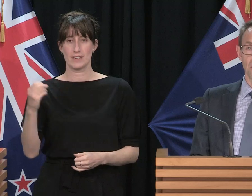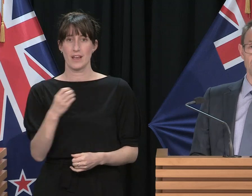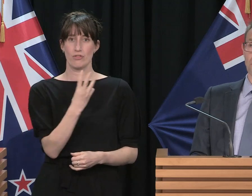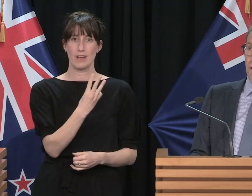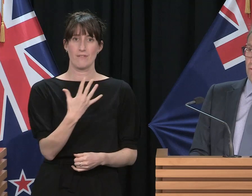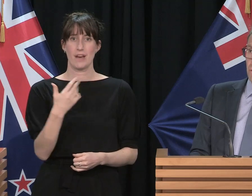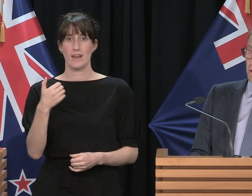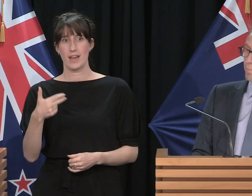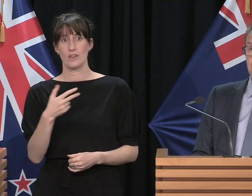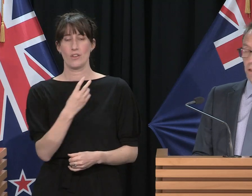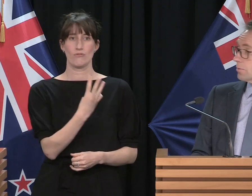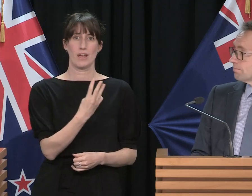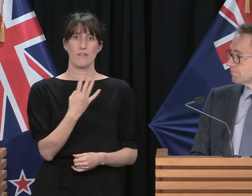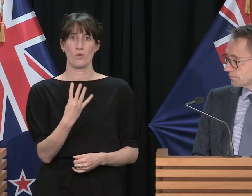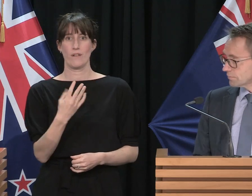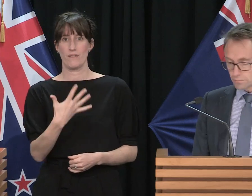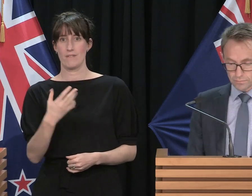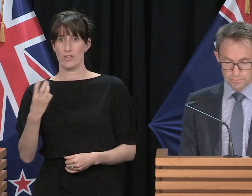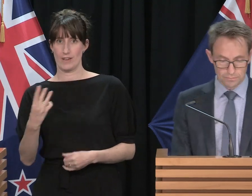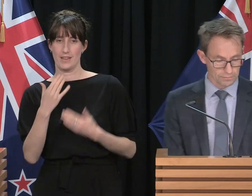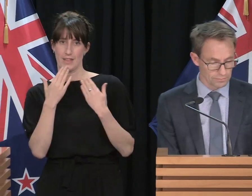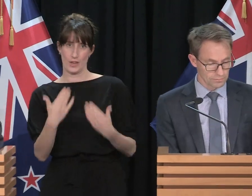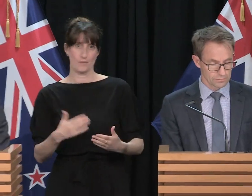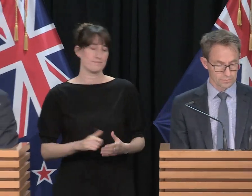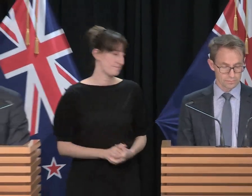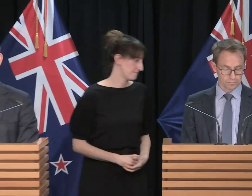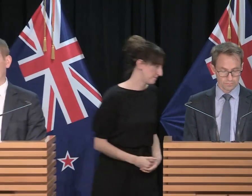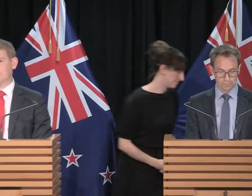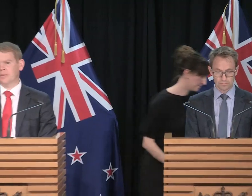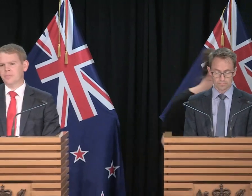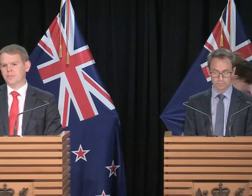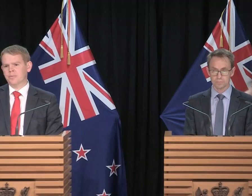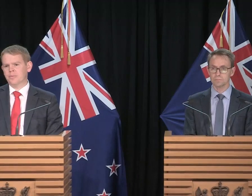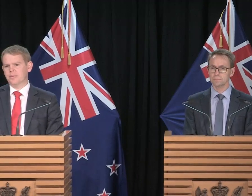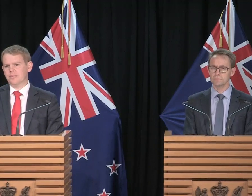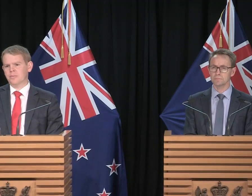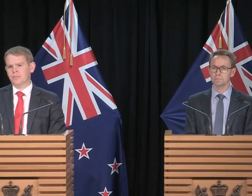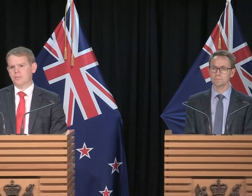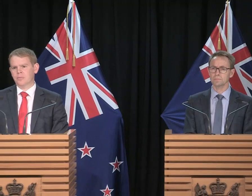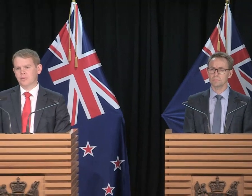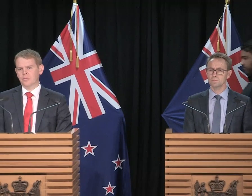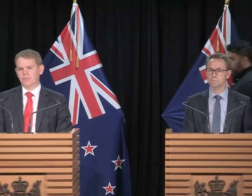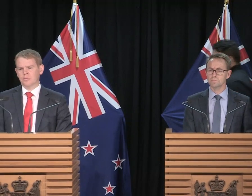practitioner or health line.